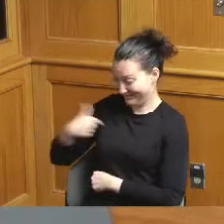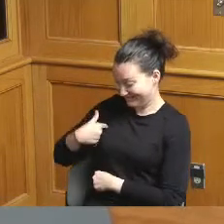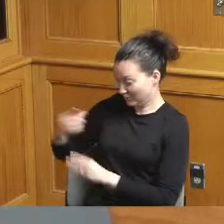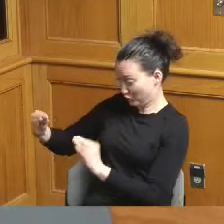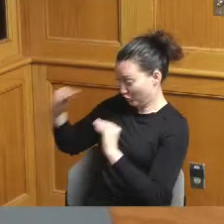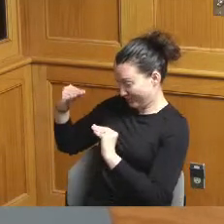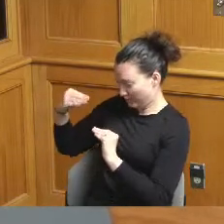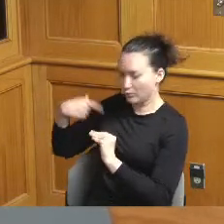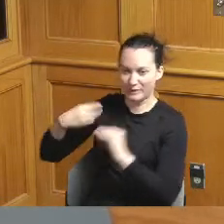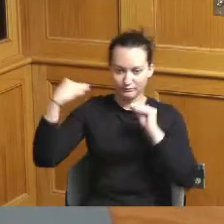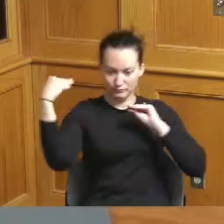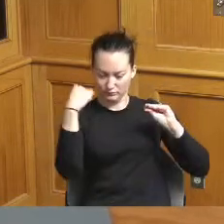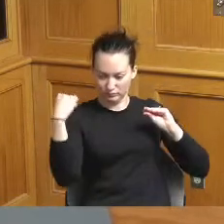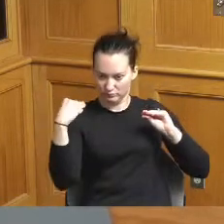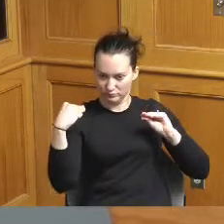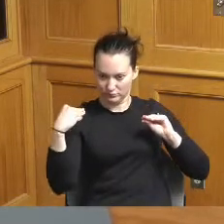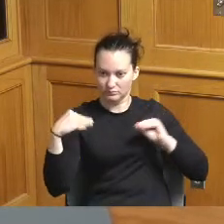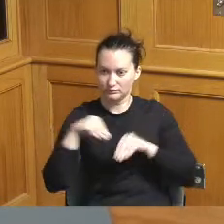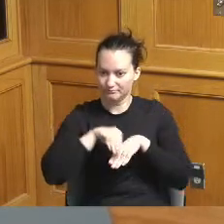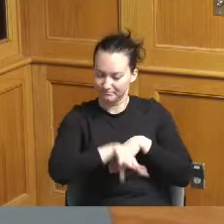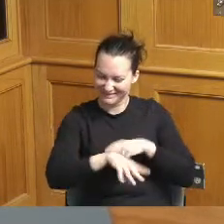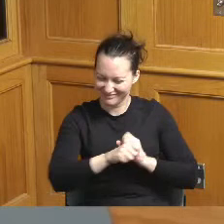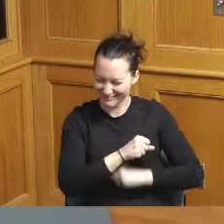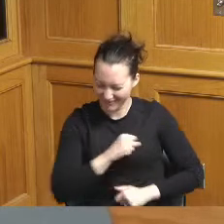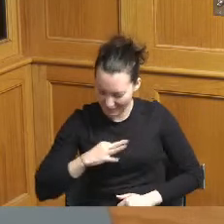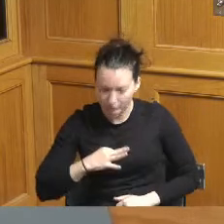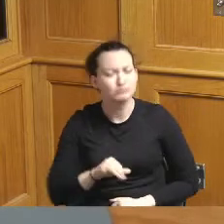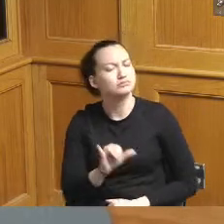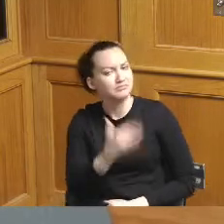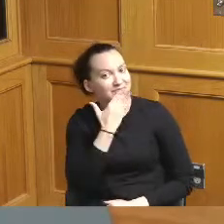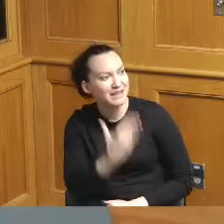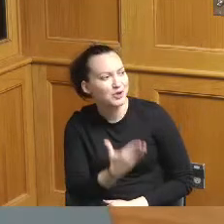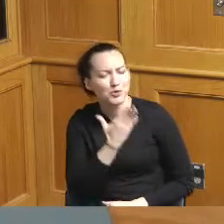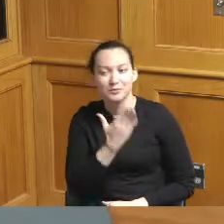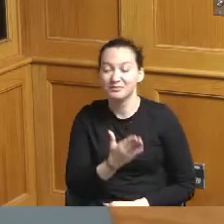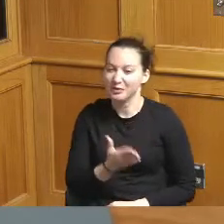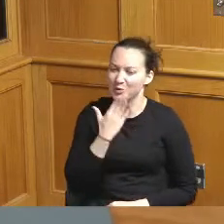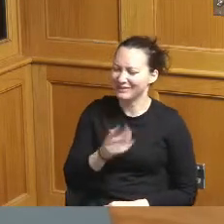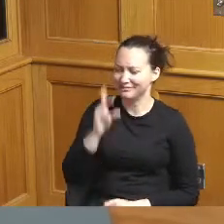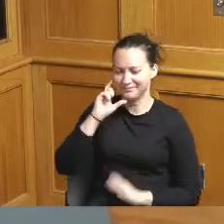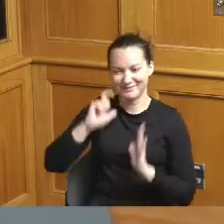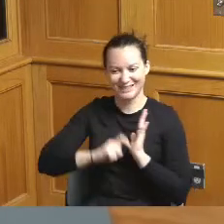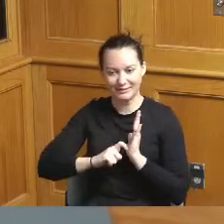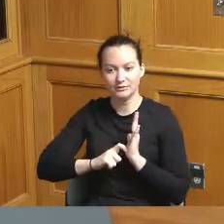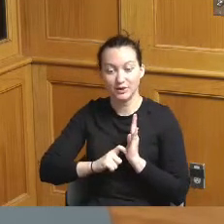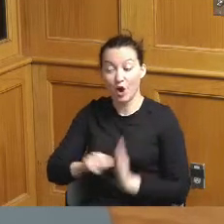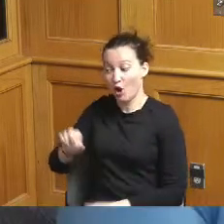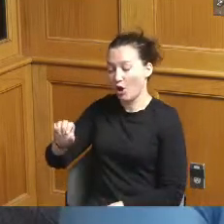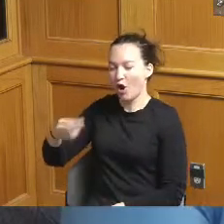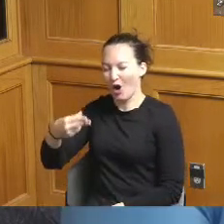do the training for the rest staff okay thank you and it's good to see the hardware software you had